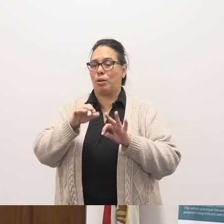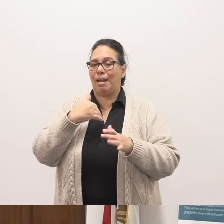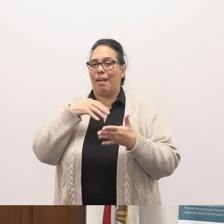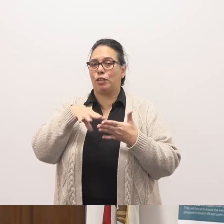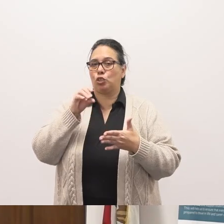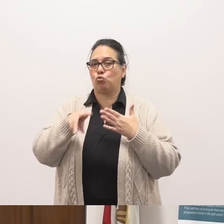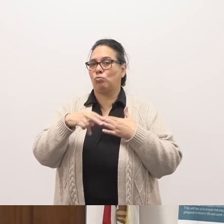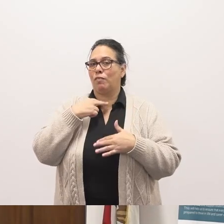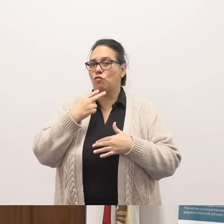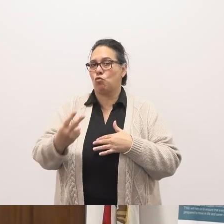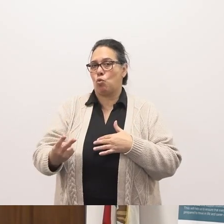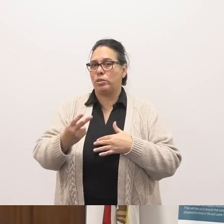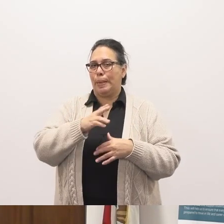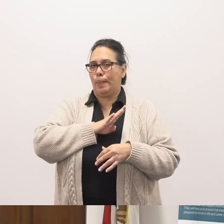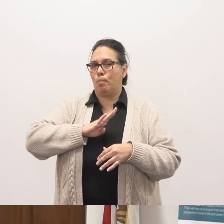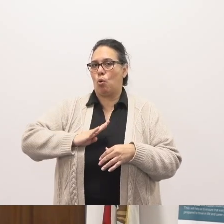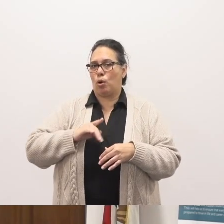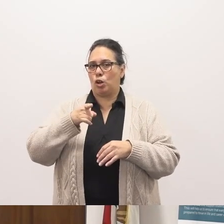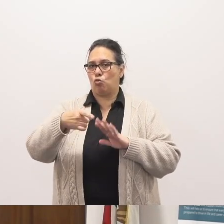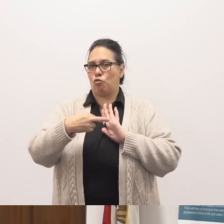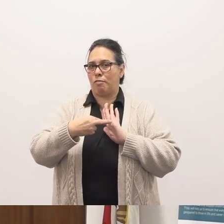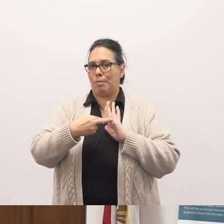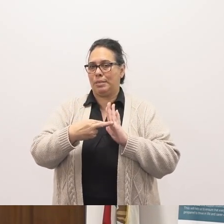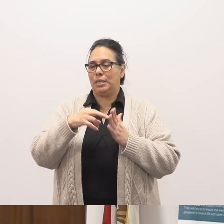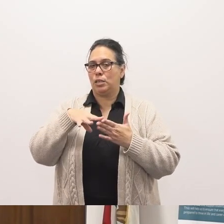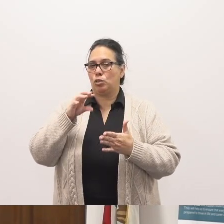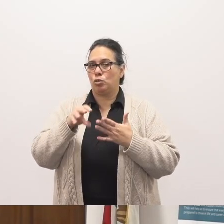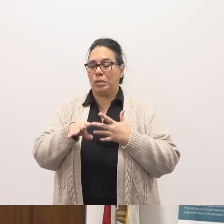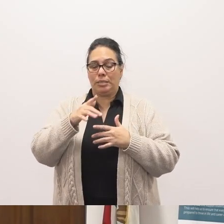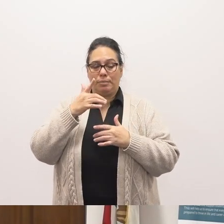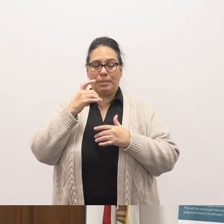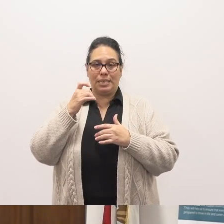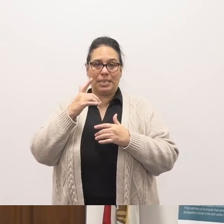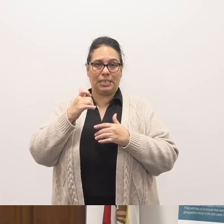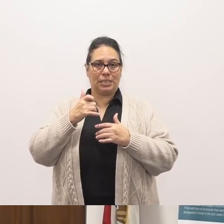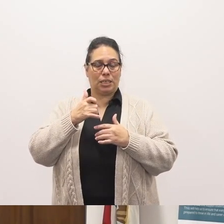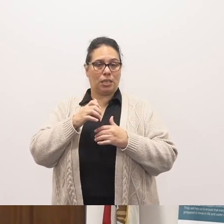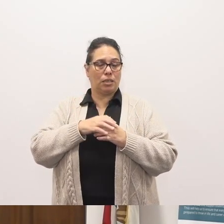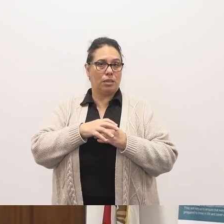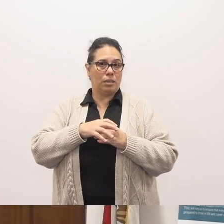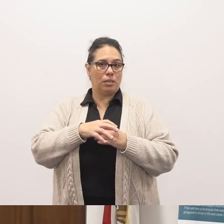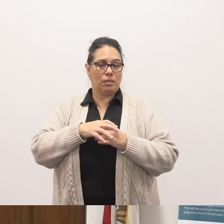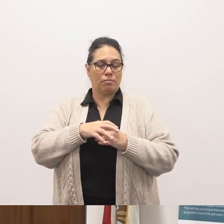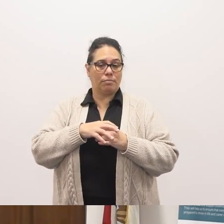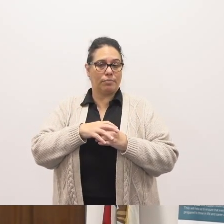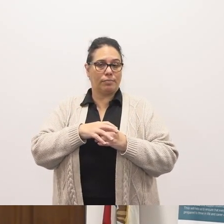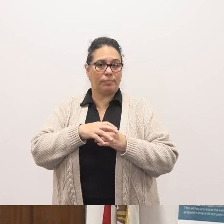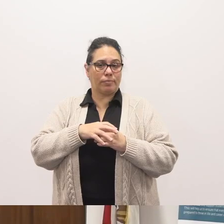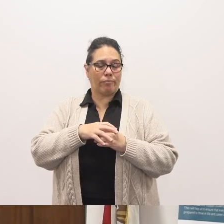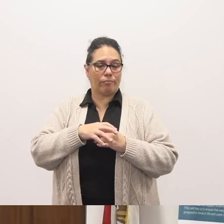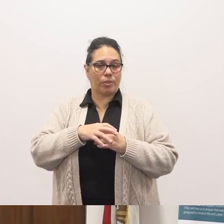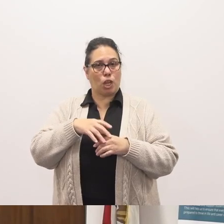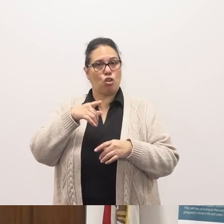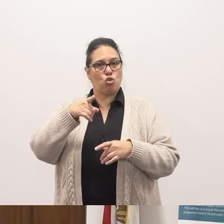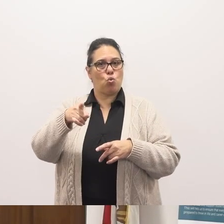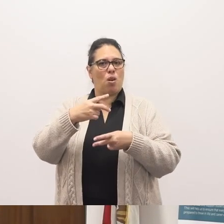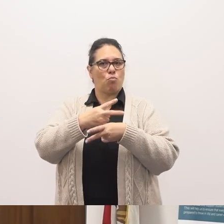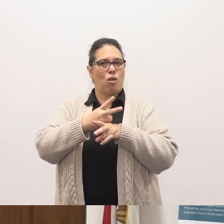and have you represent students here because you are a product of a time when we didn't